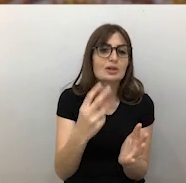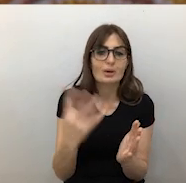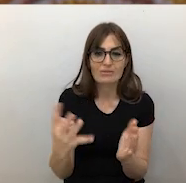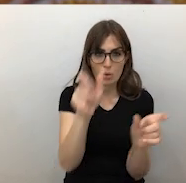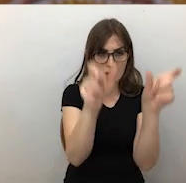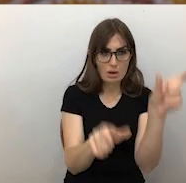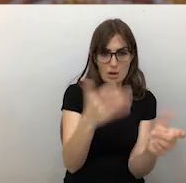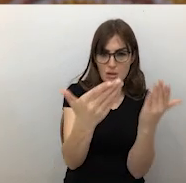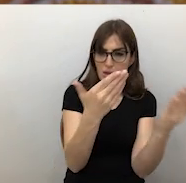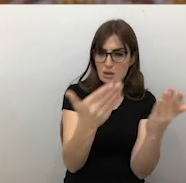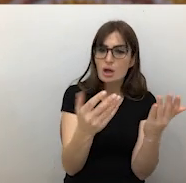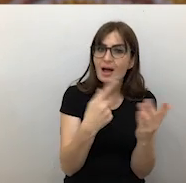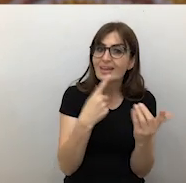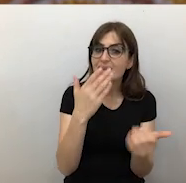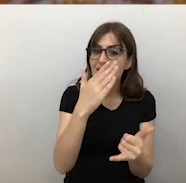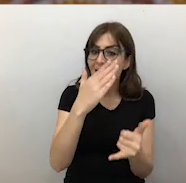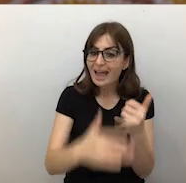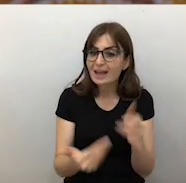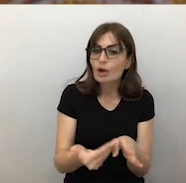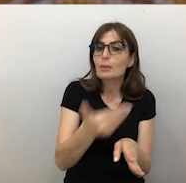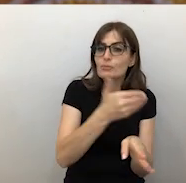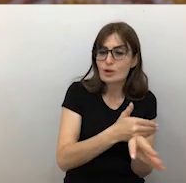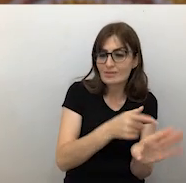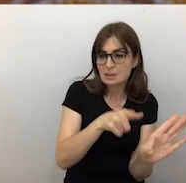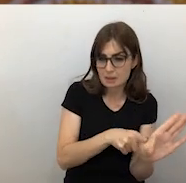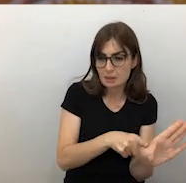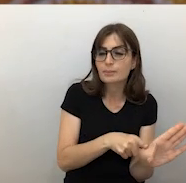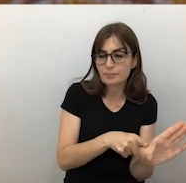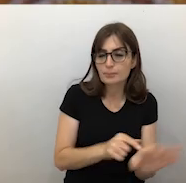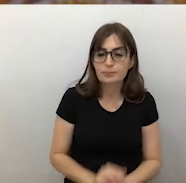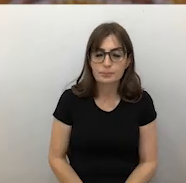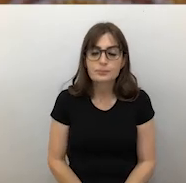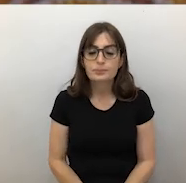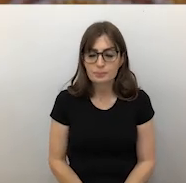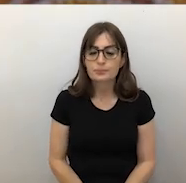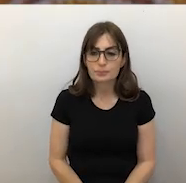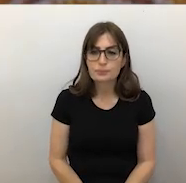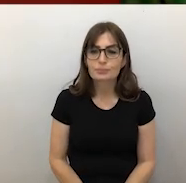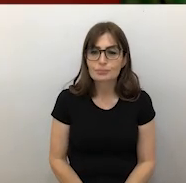as at 30 June, 2024. These are the balances at the end of the previous financial year.